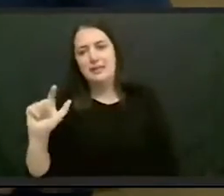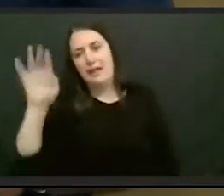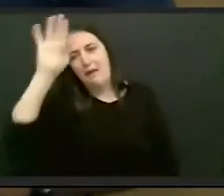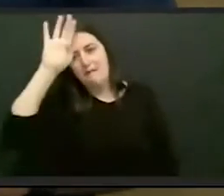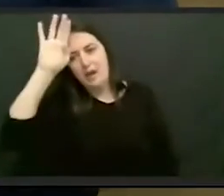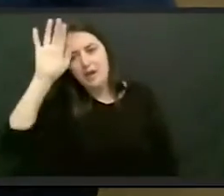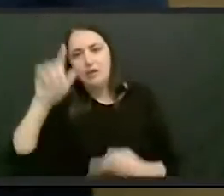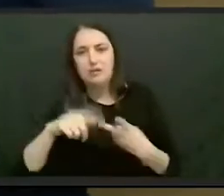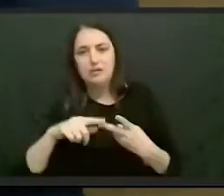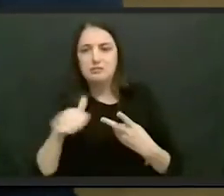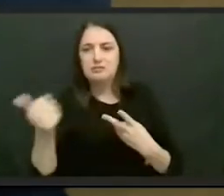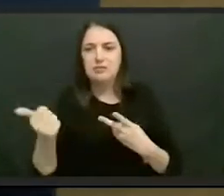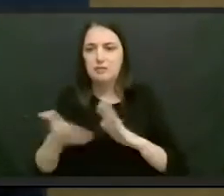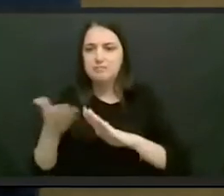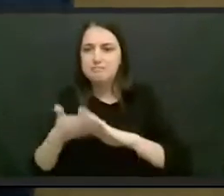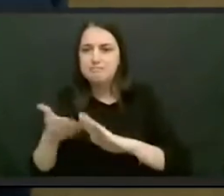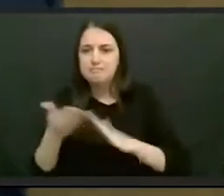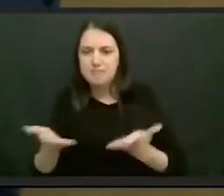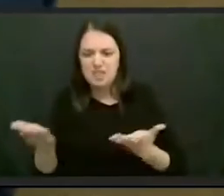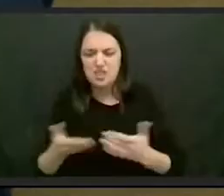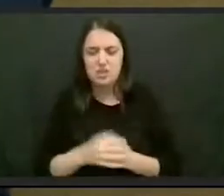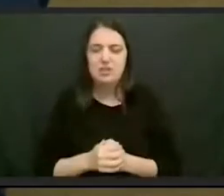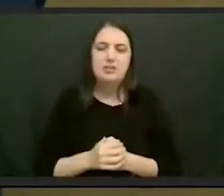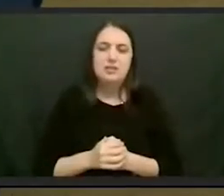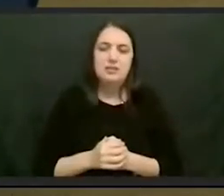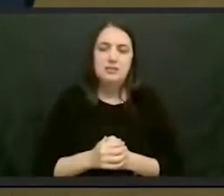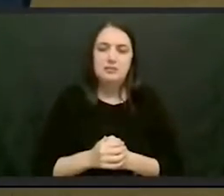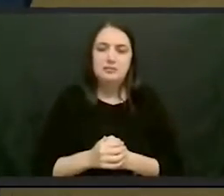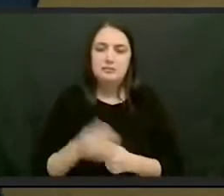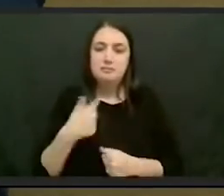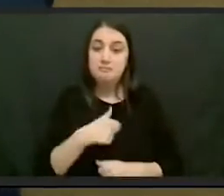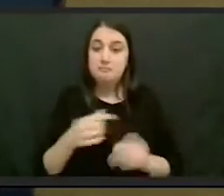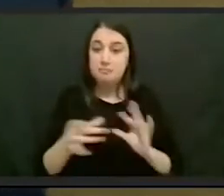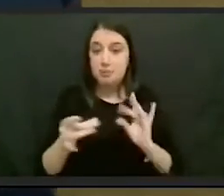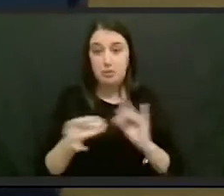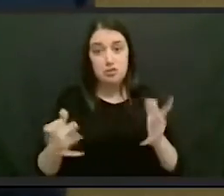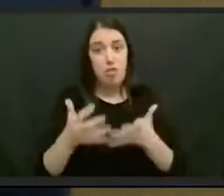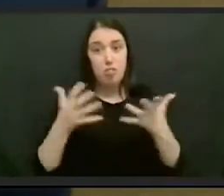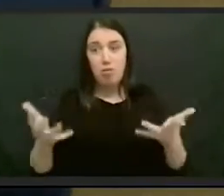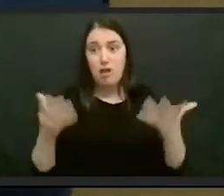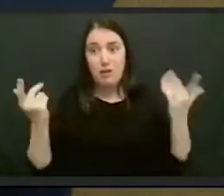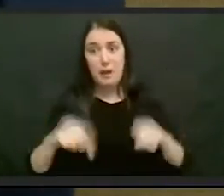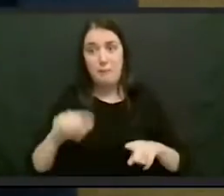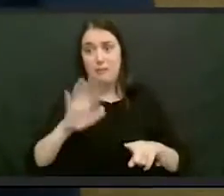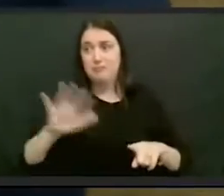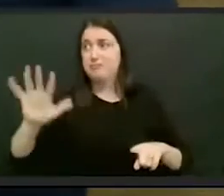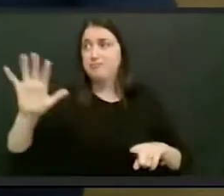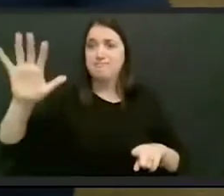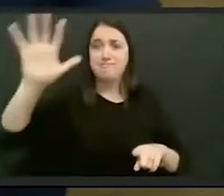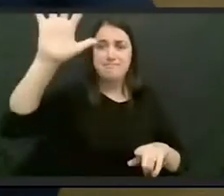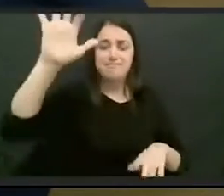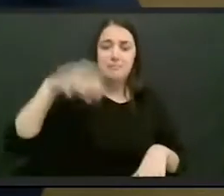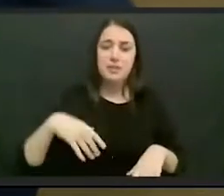fight this fire as we mentioned with everything that's going on. So, what I'm gonna do is I'm gonna start. I'm gonna walk around this. I've had some questions that are coming me.